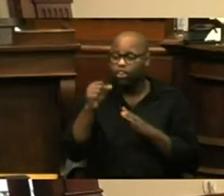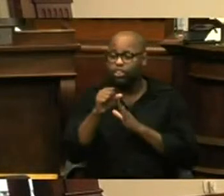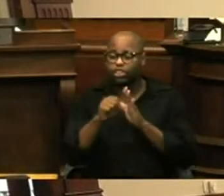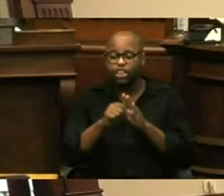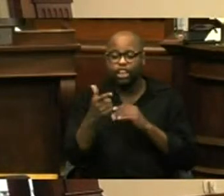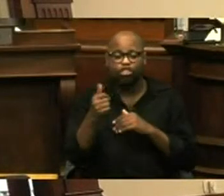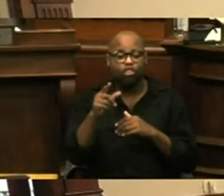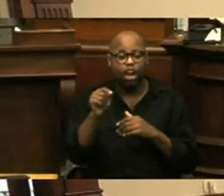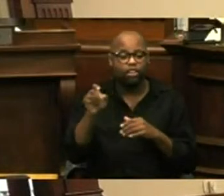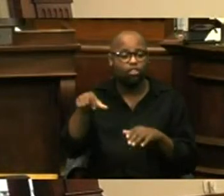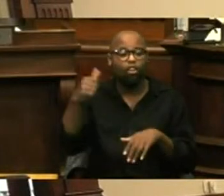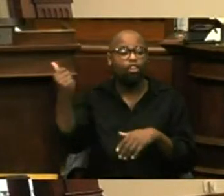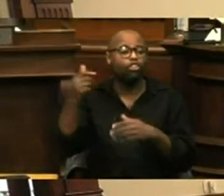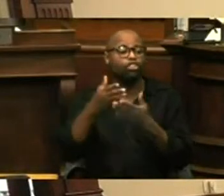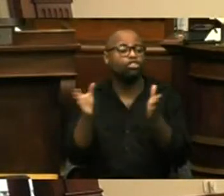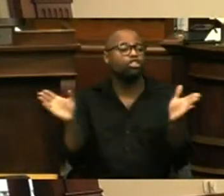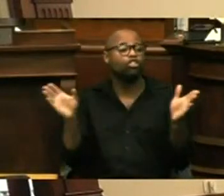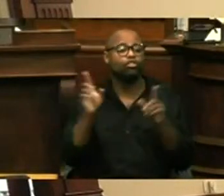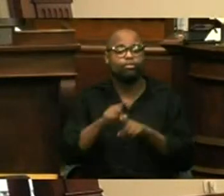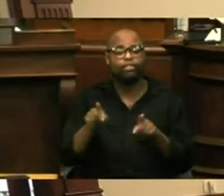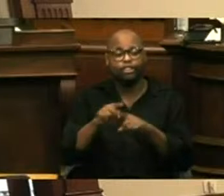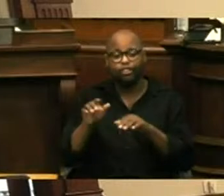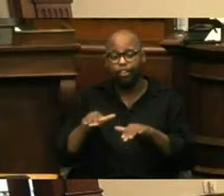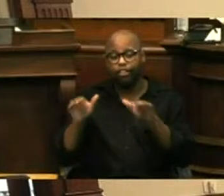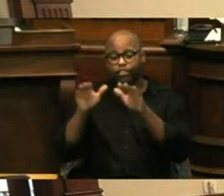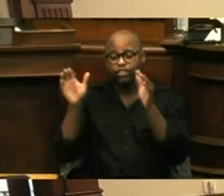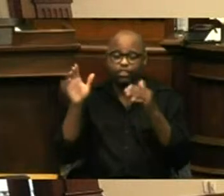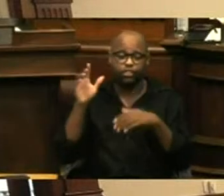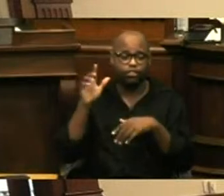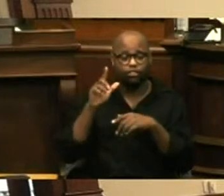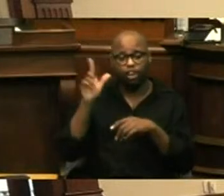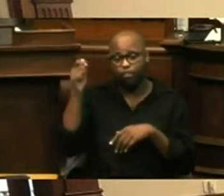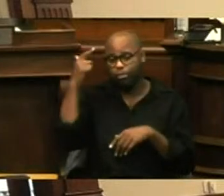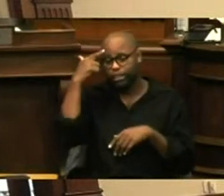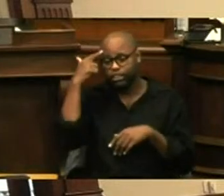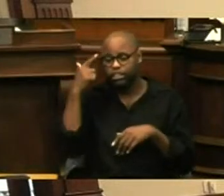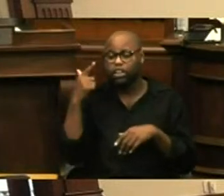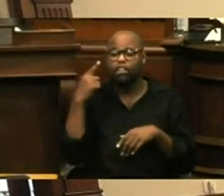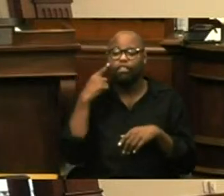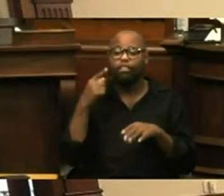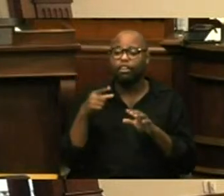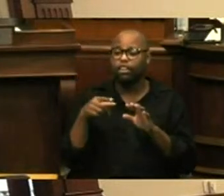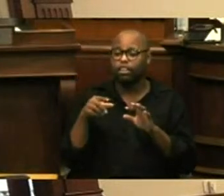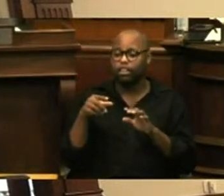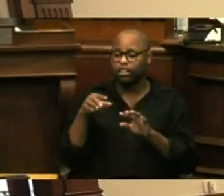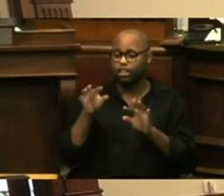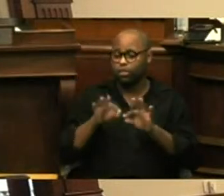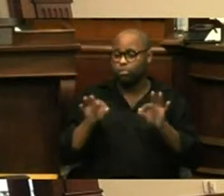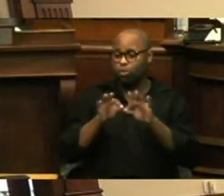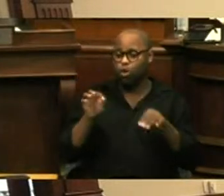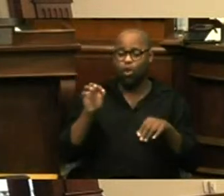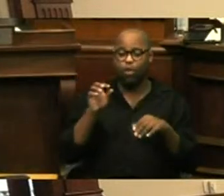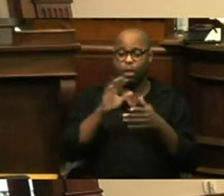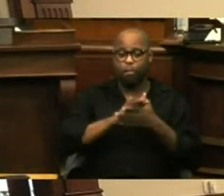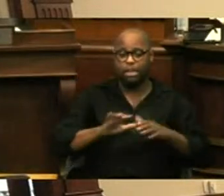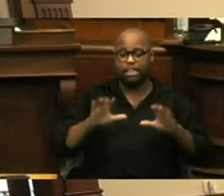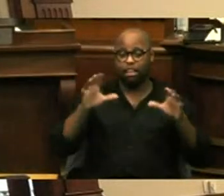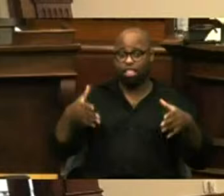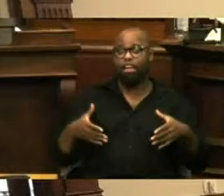funds, whether that's private foundation dollars or other state grants or other grants in general from other levels of